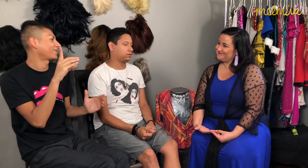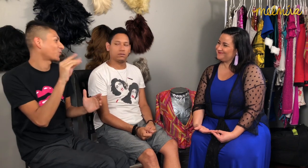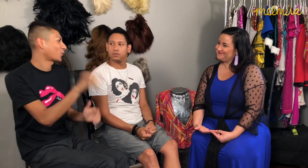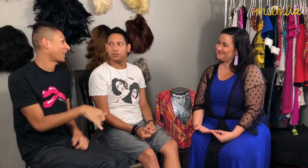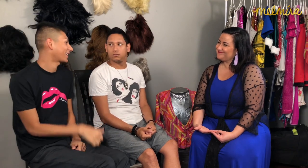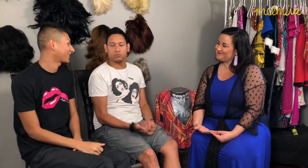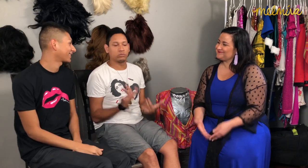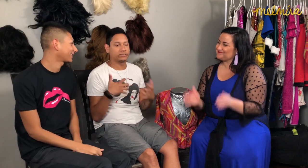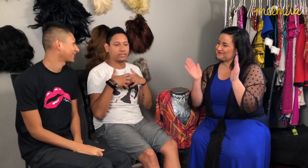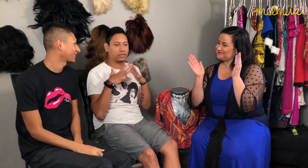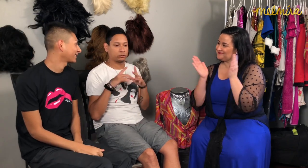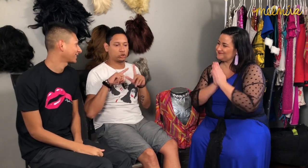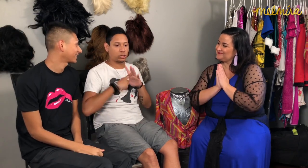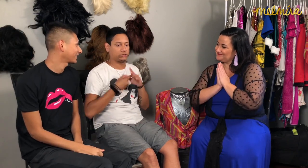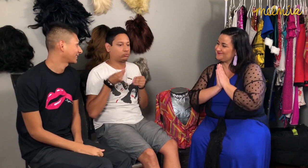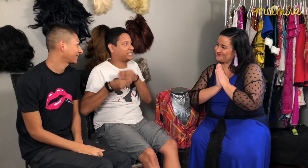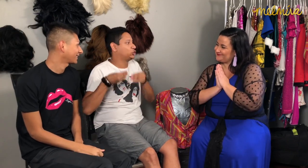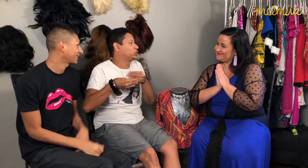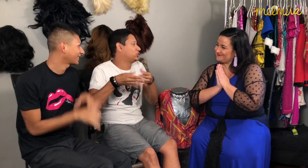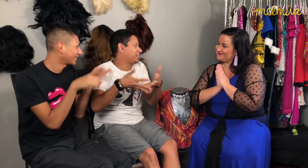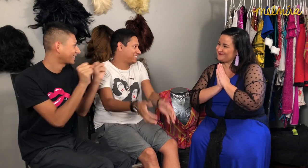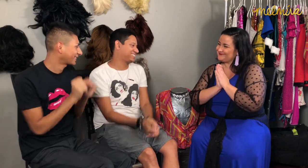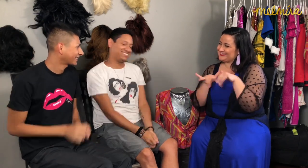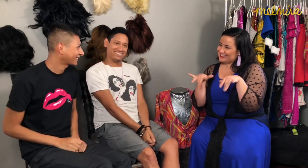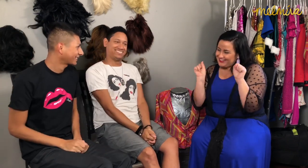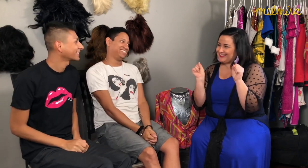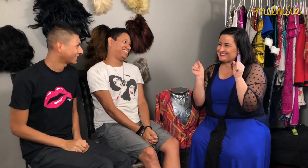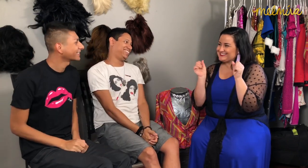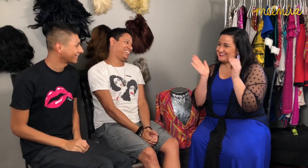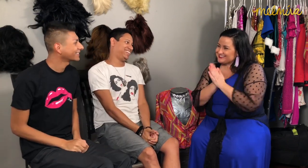That's the one thing I wouldn't mind doing. Inspiring new generations. YES! -Yes!!!